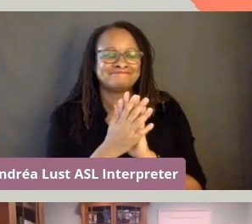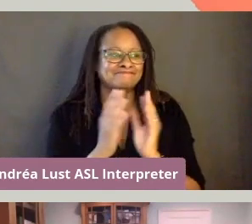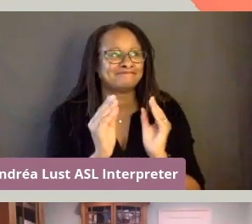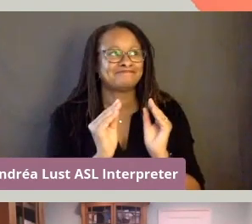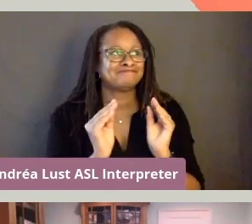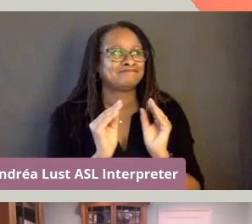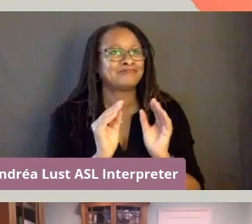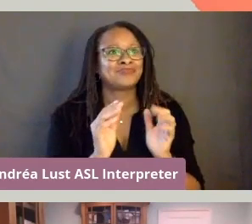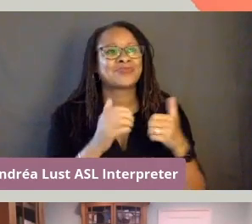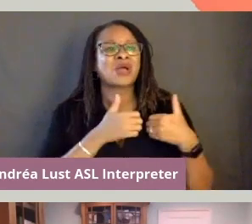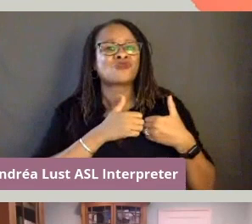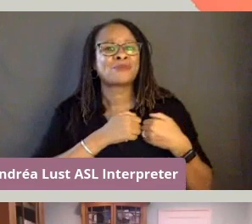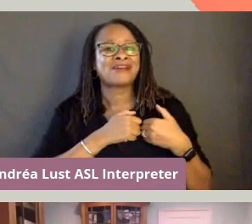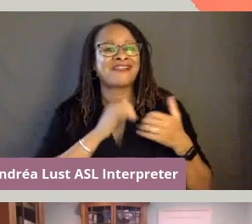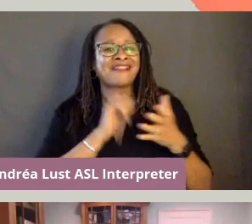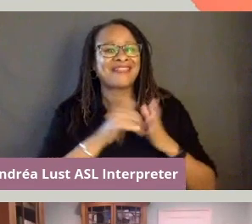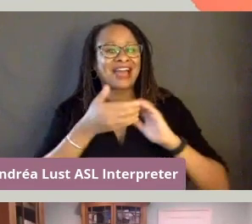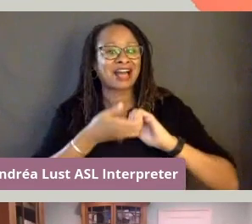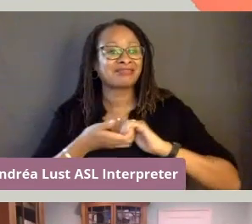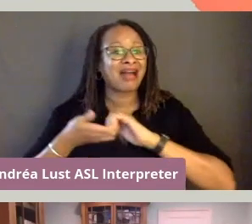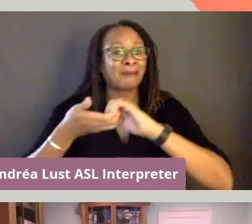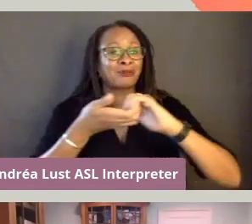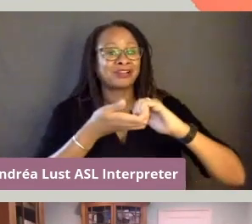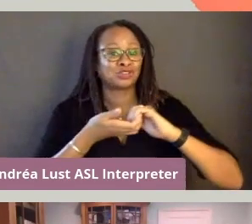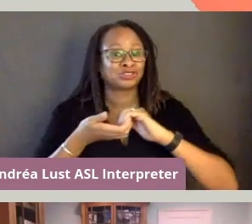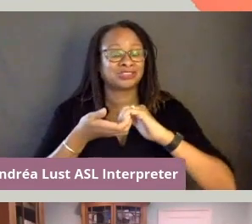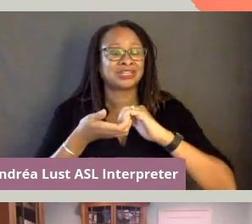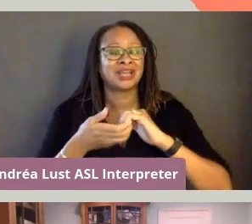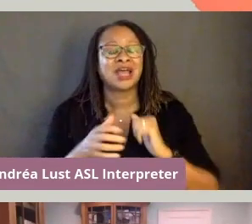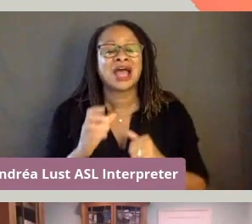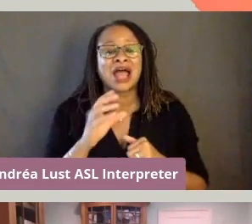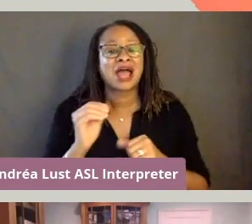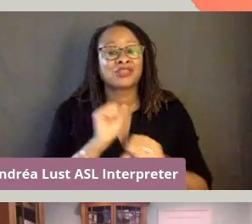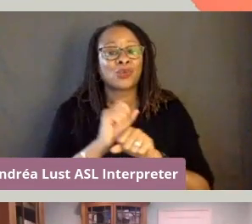the collaborativeness and even the work of organizers.